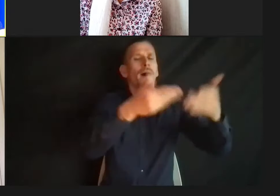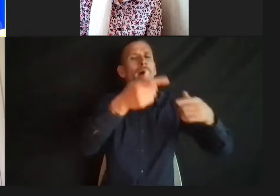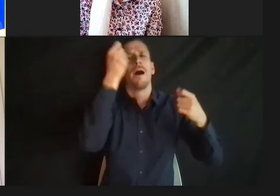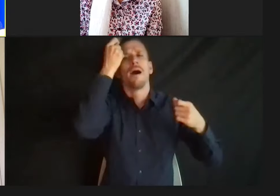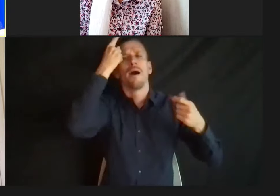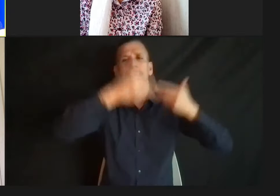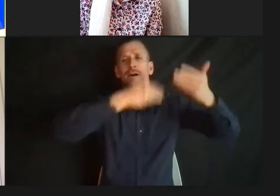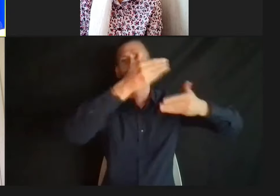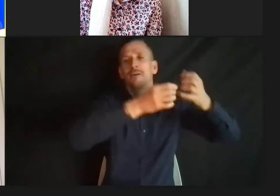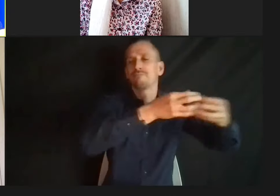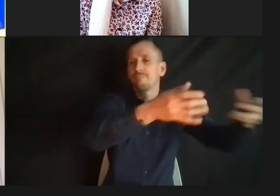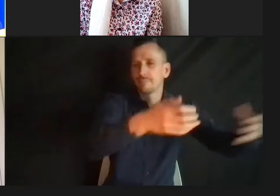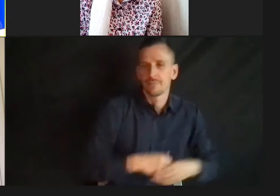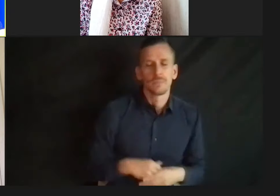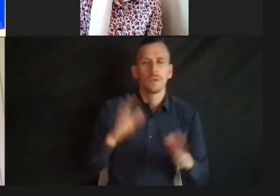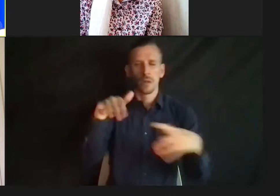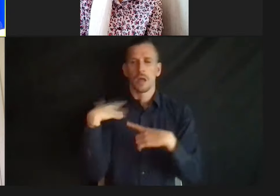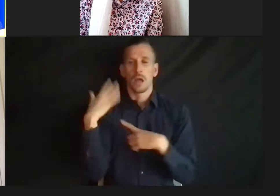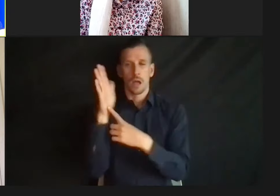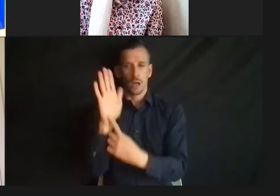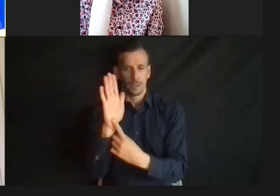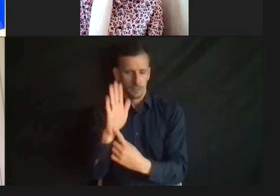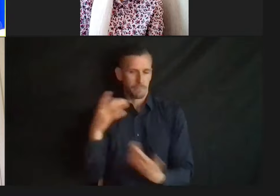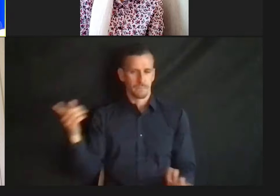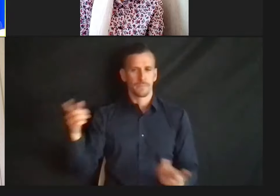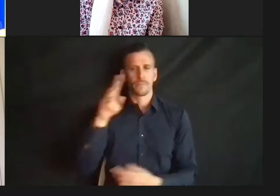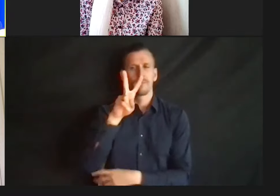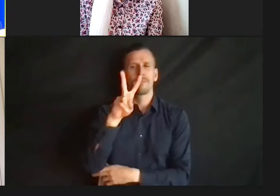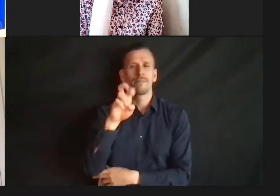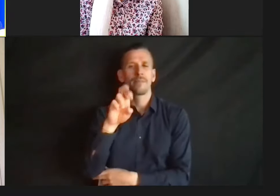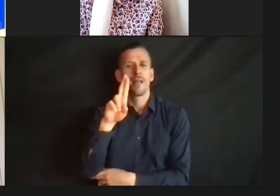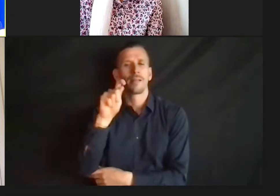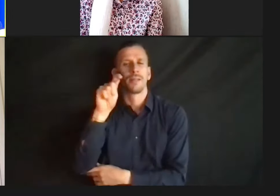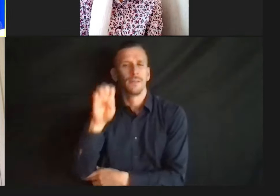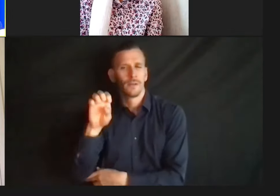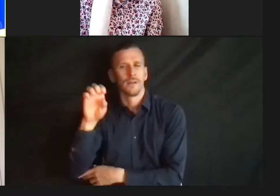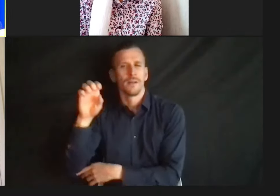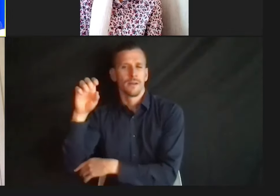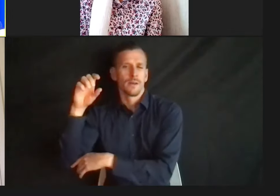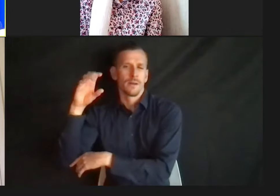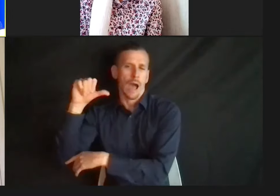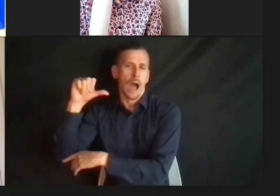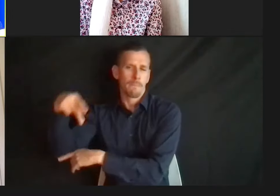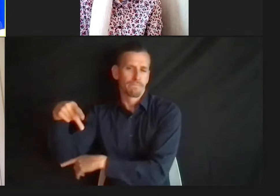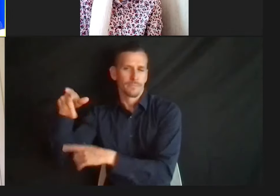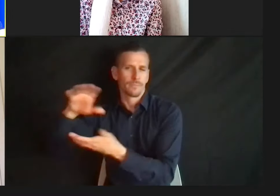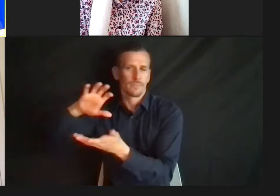Cape Verdeans in Boston, than in Cabo Verde. That diaspora can be an important source of funding,